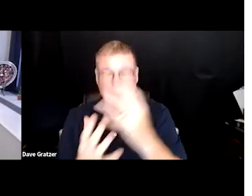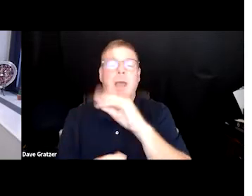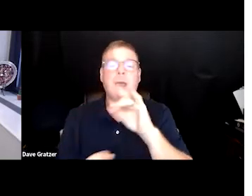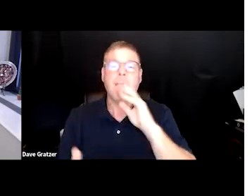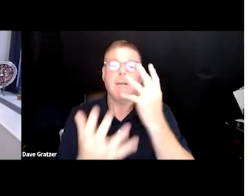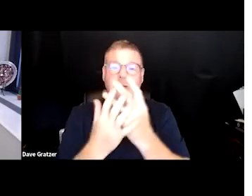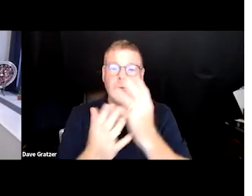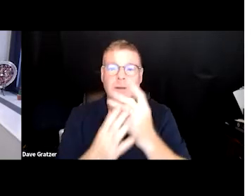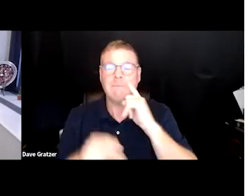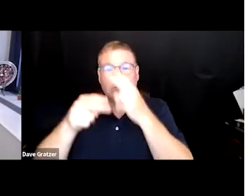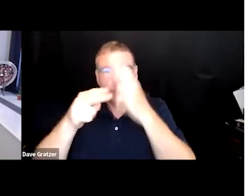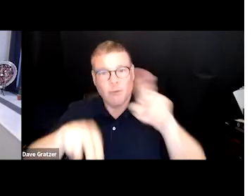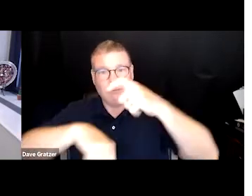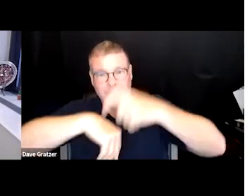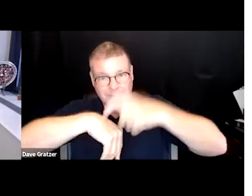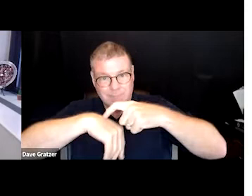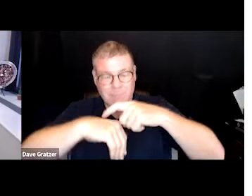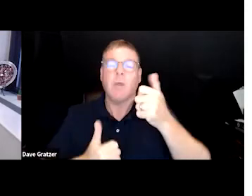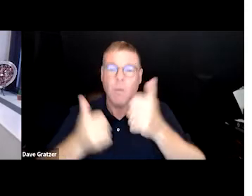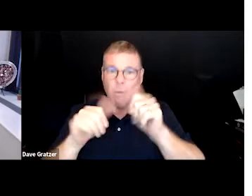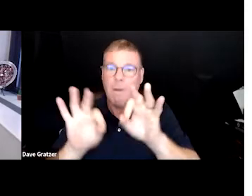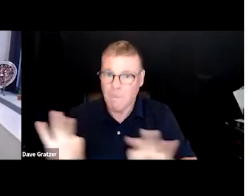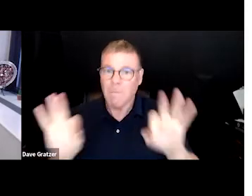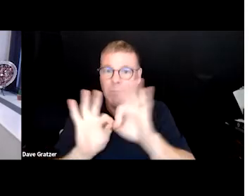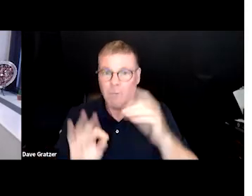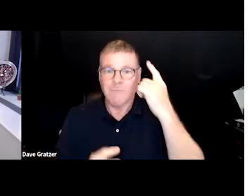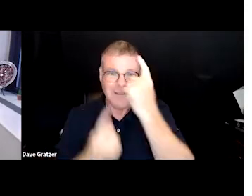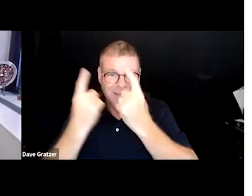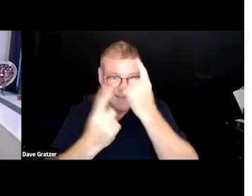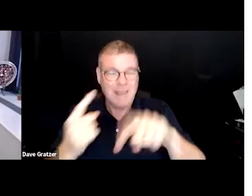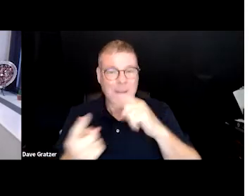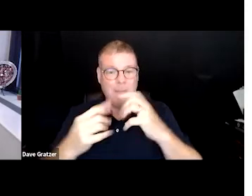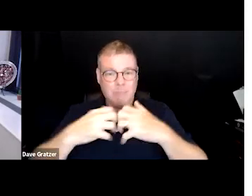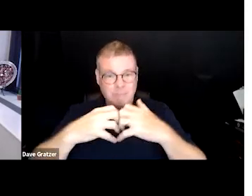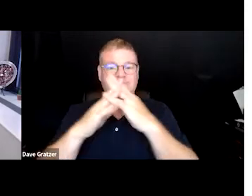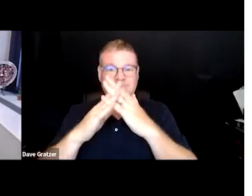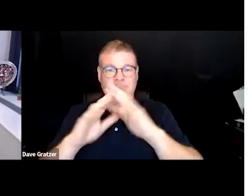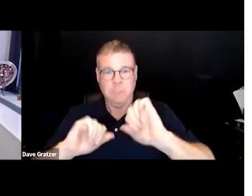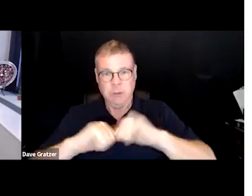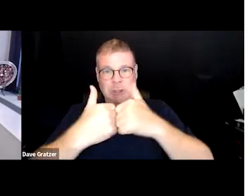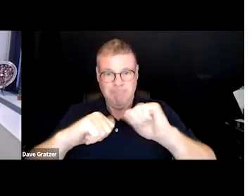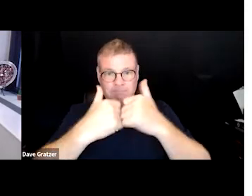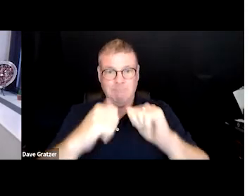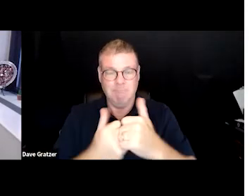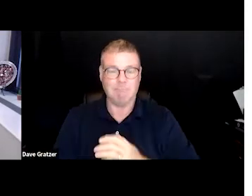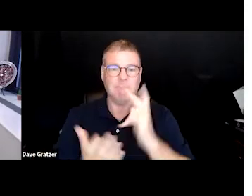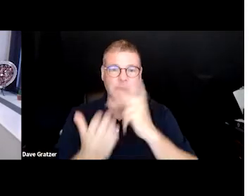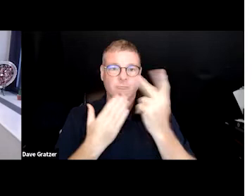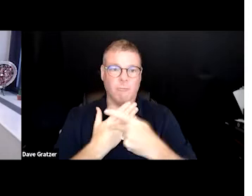for shorter periods of time, which was important for really thinking of implementation challenges in this context.